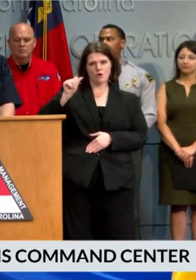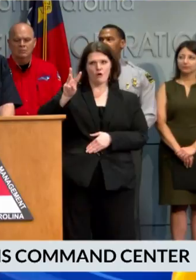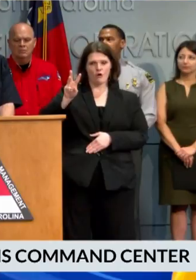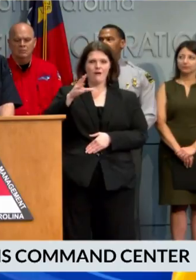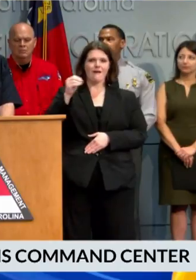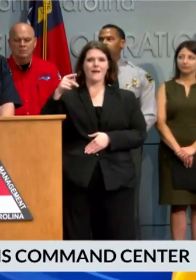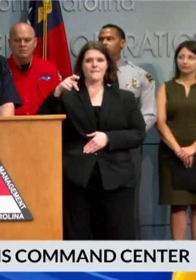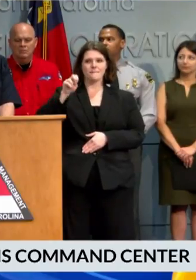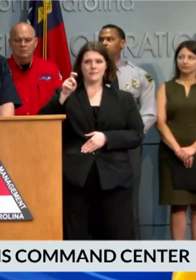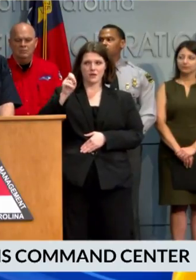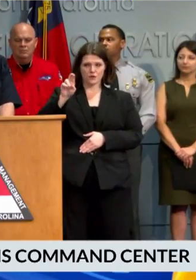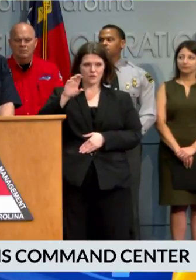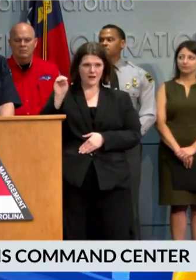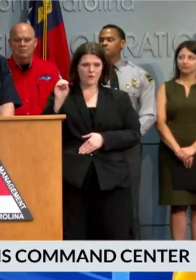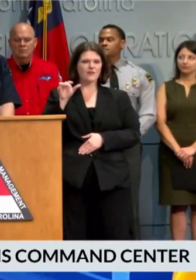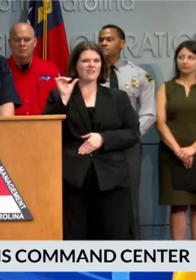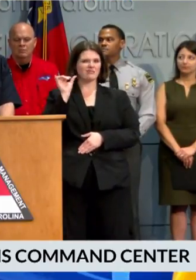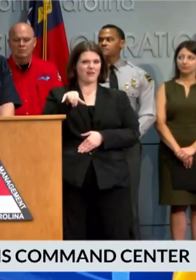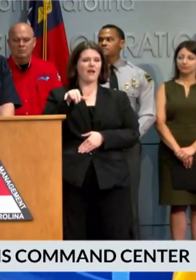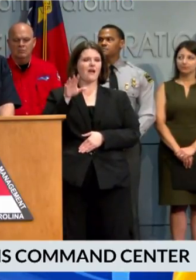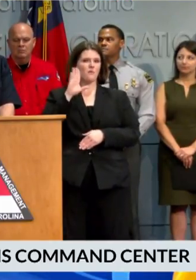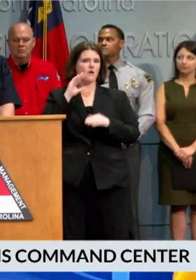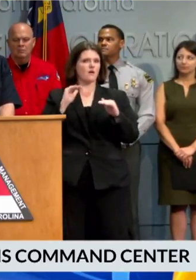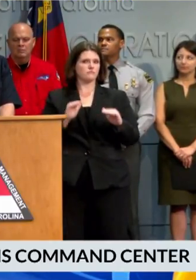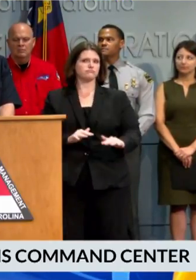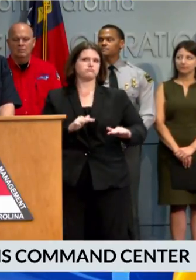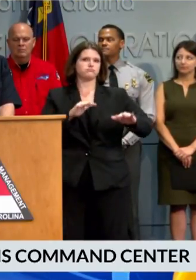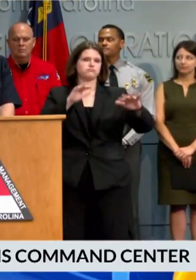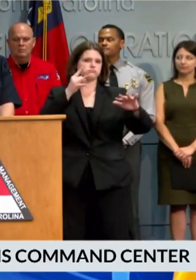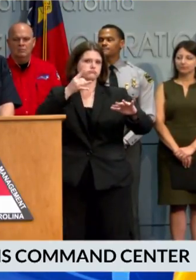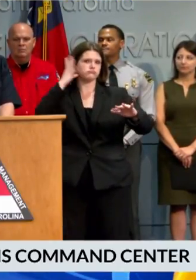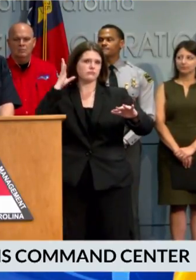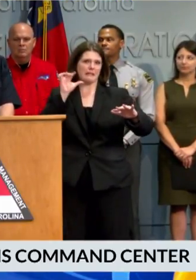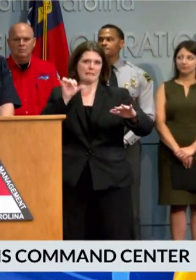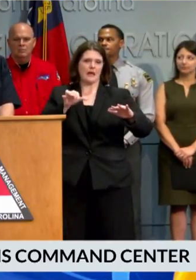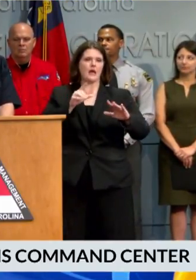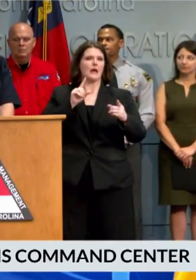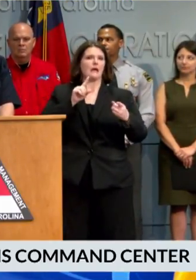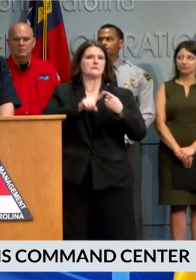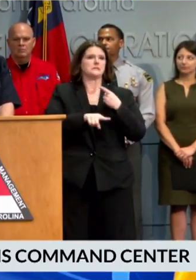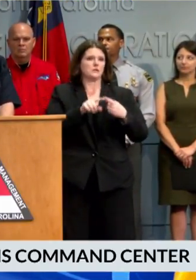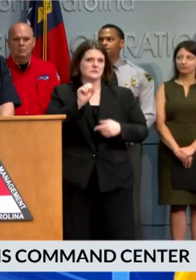NEUSE RIVER AND CAPE FEAR RIVER IN FAYETTEVILLE, CAPE FEAR RIVER